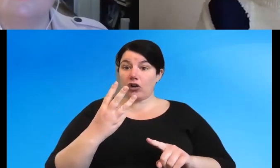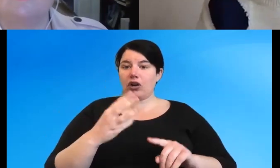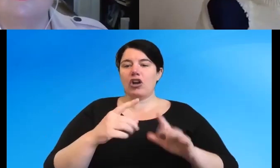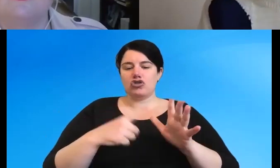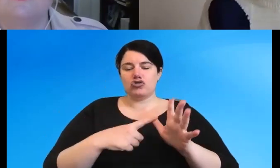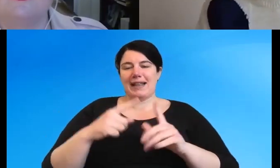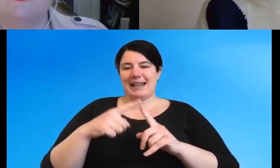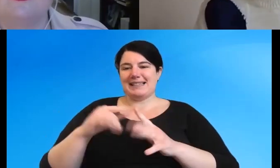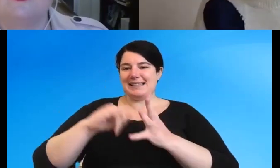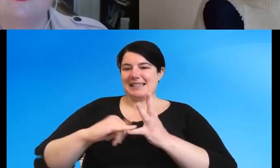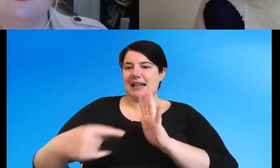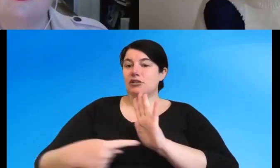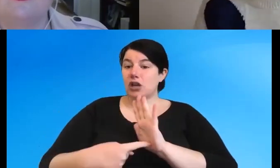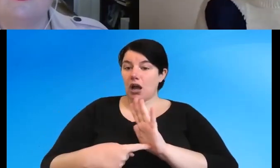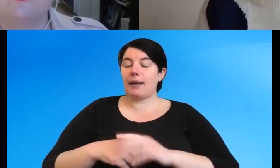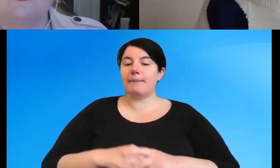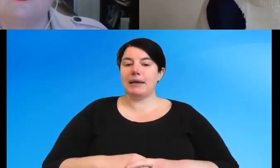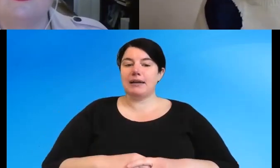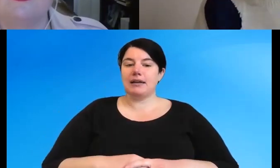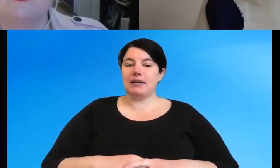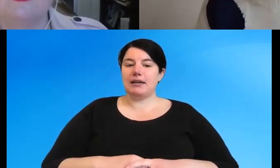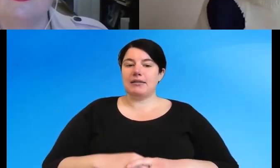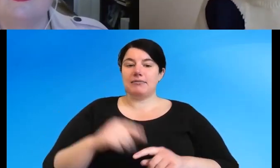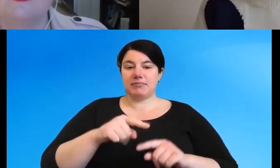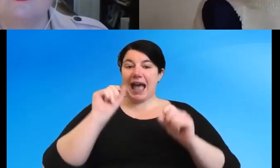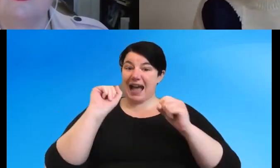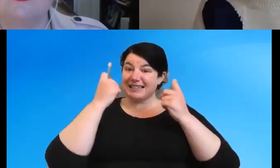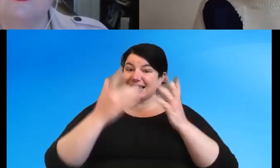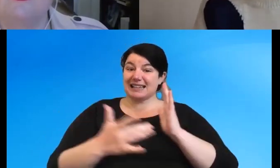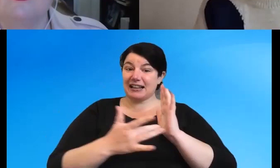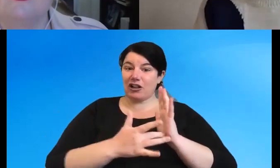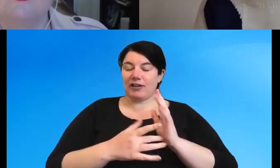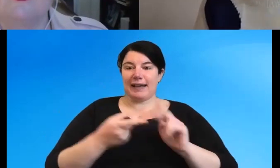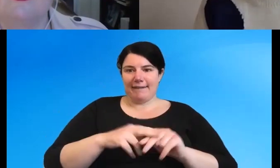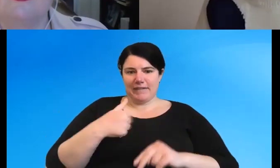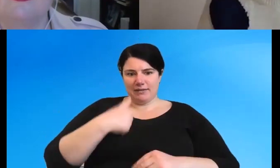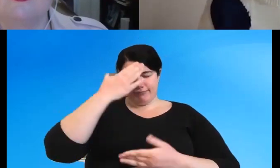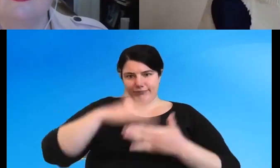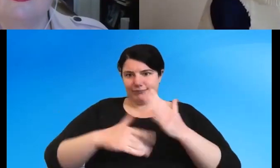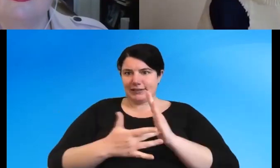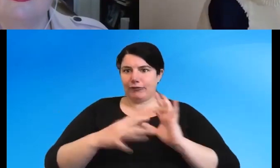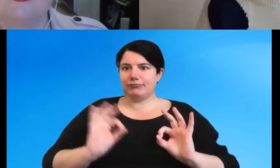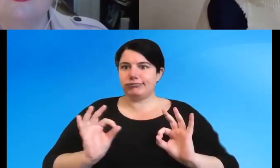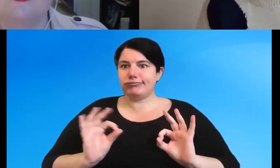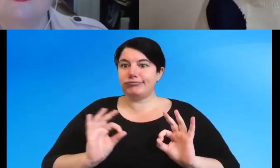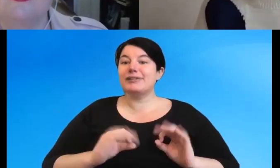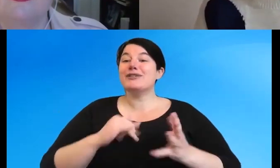standard time and next week we're doing understanding technology for non-technology people. So it would be a great session, again, really